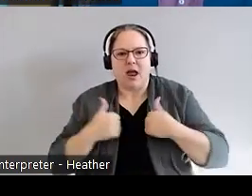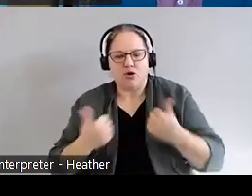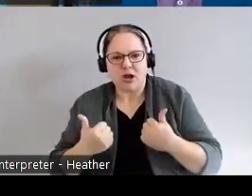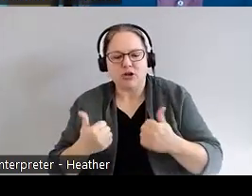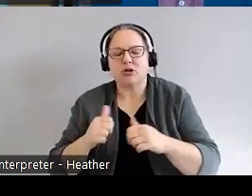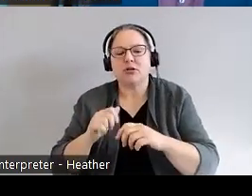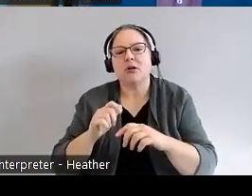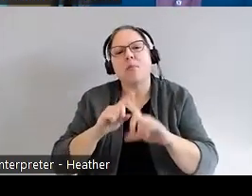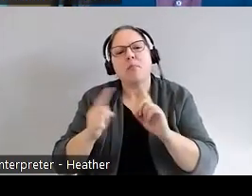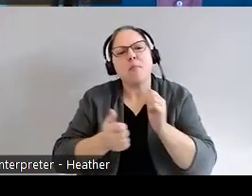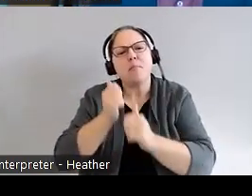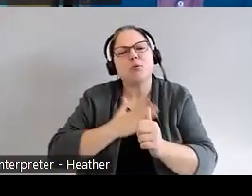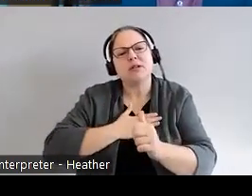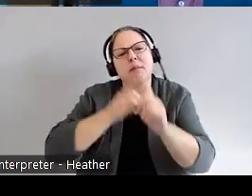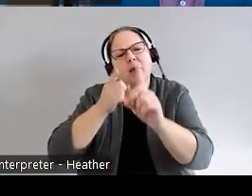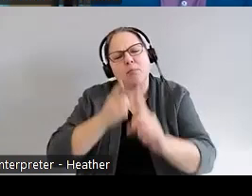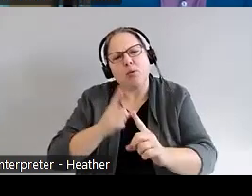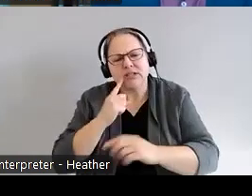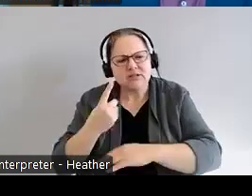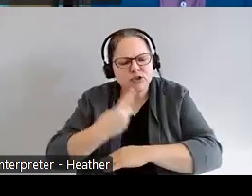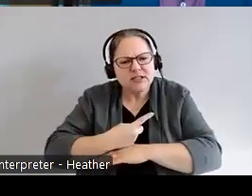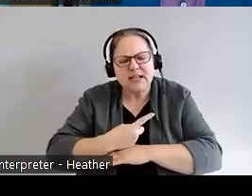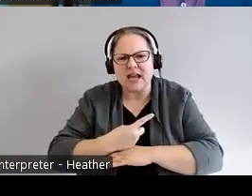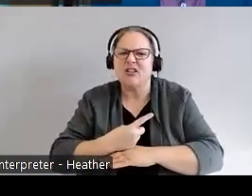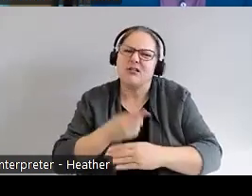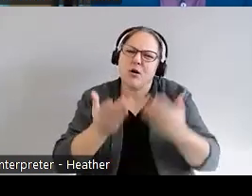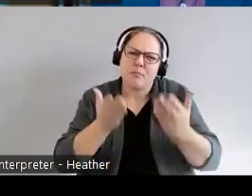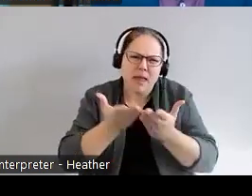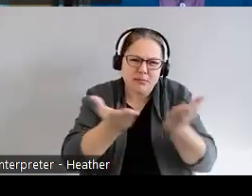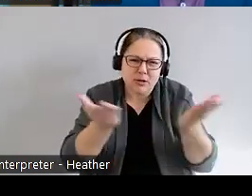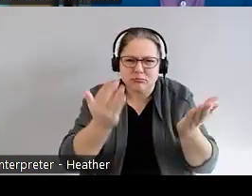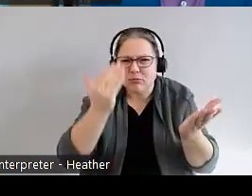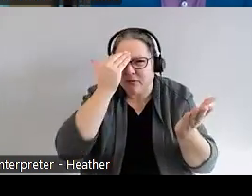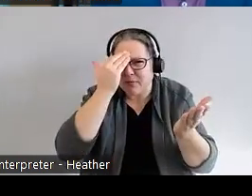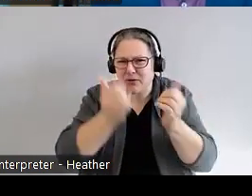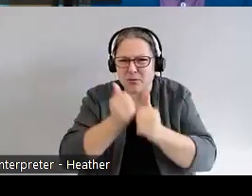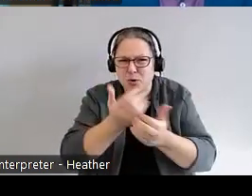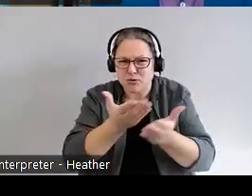points I'm going to make are probably um, quite familiar to most of you since you work with a